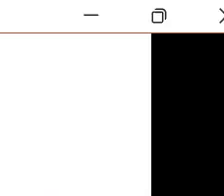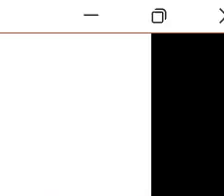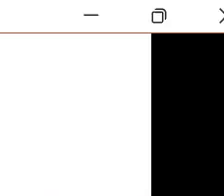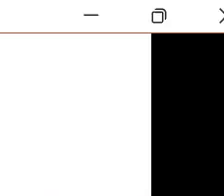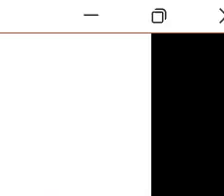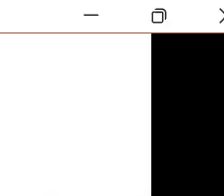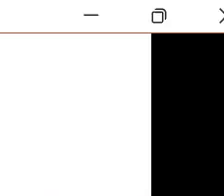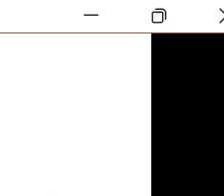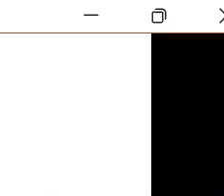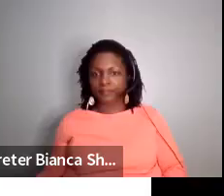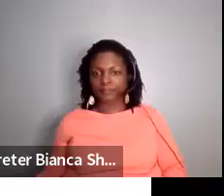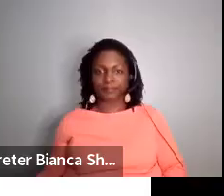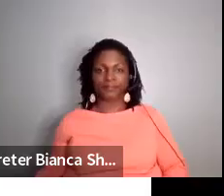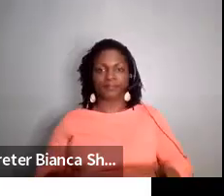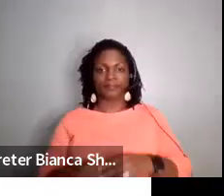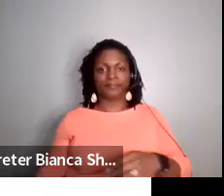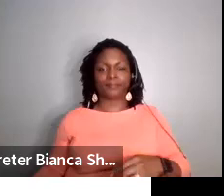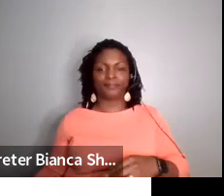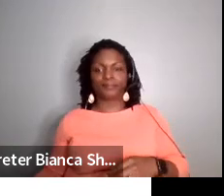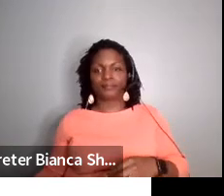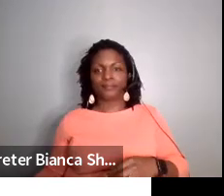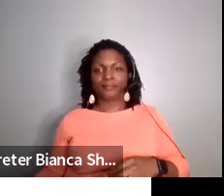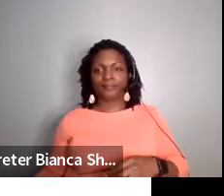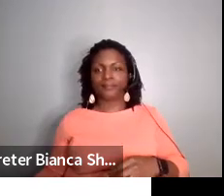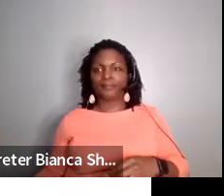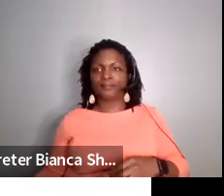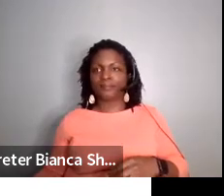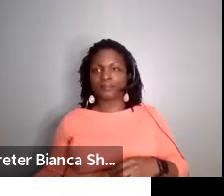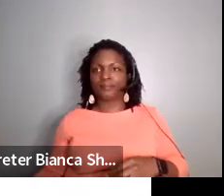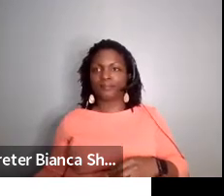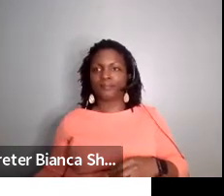It's not your stereotypes stigma inducing craziness.